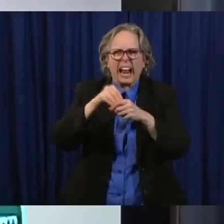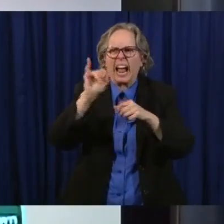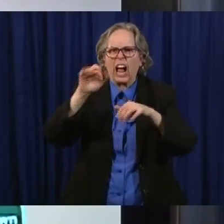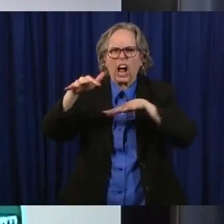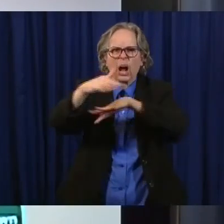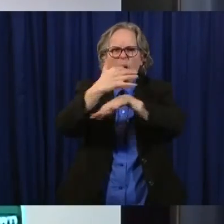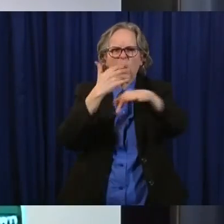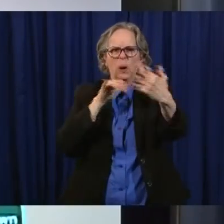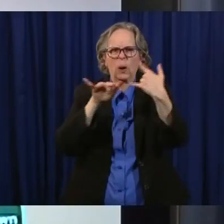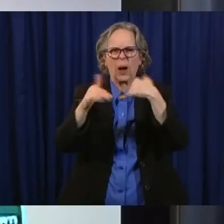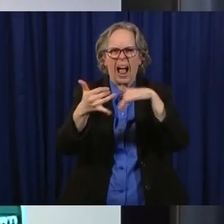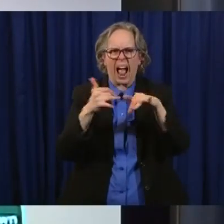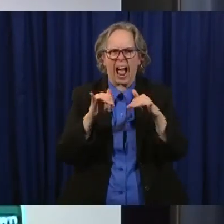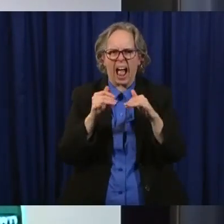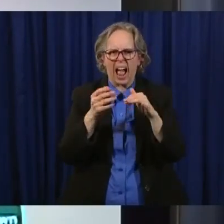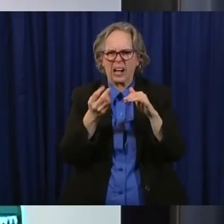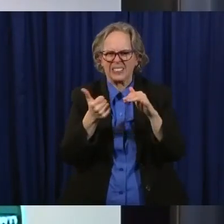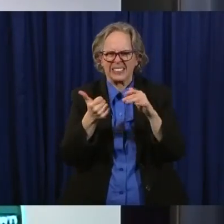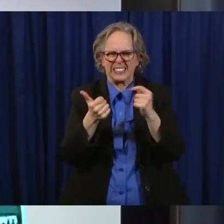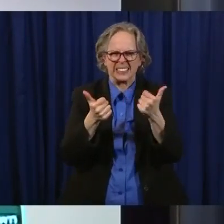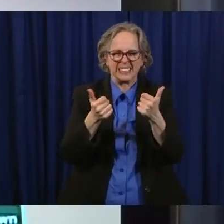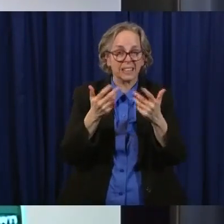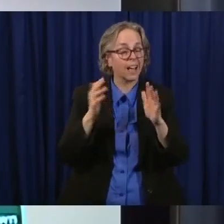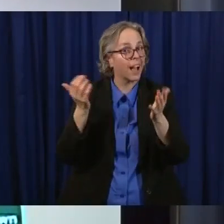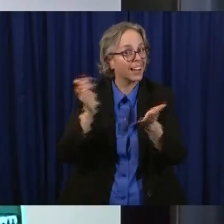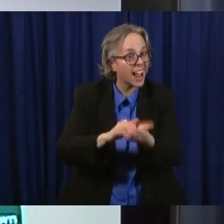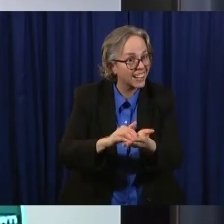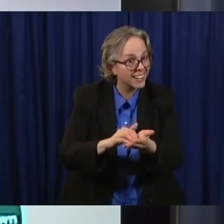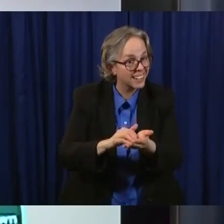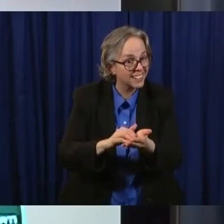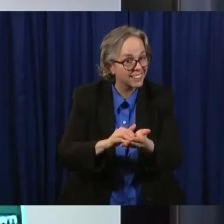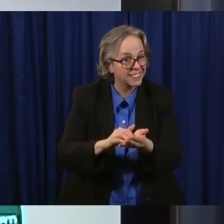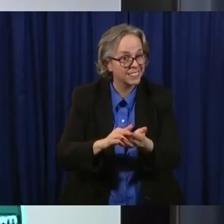CAN MITIGATE BIO AEROSOLS OR PATHOGENS IN INDOOR AIR, ROOM